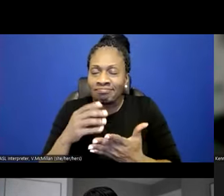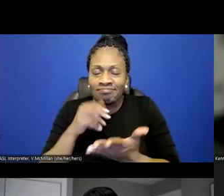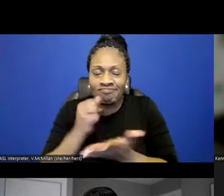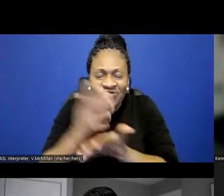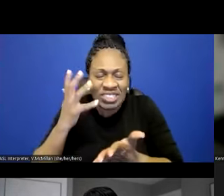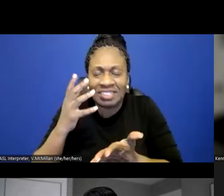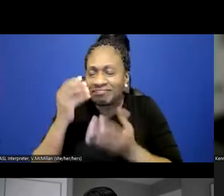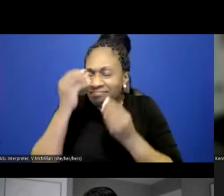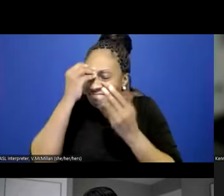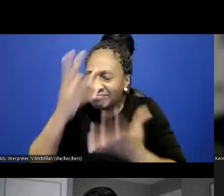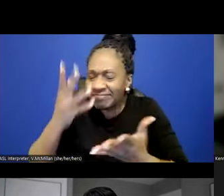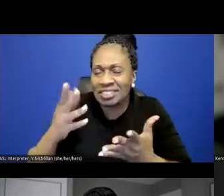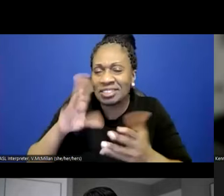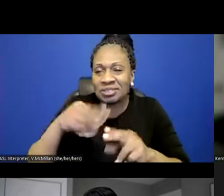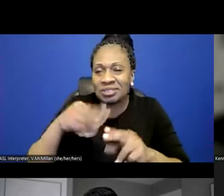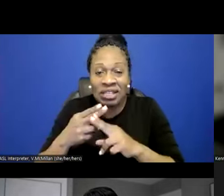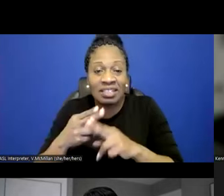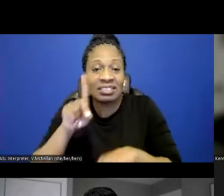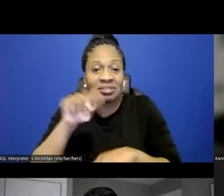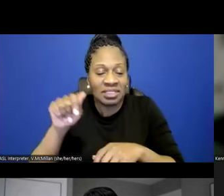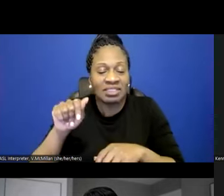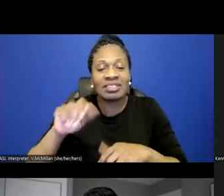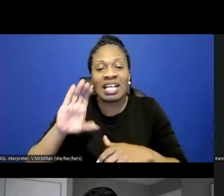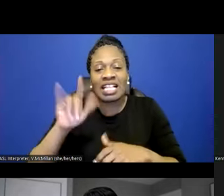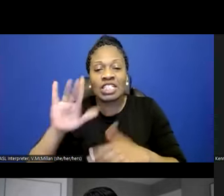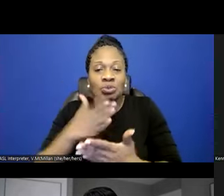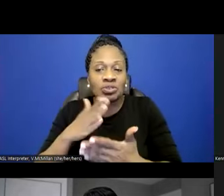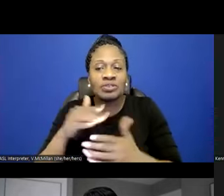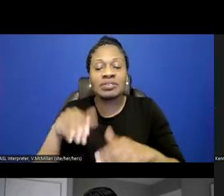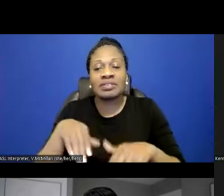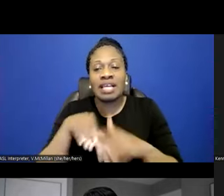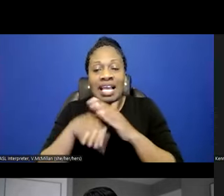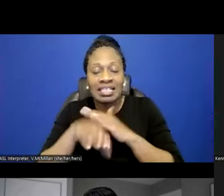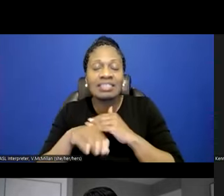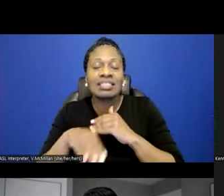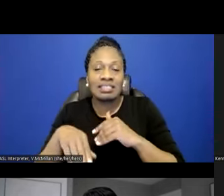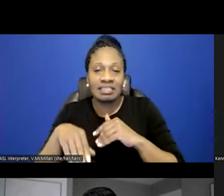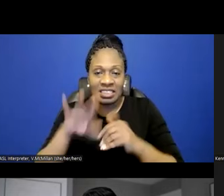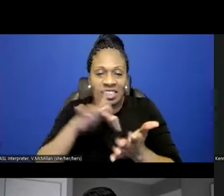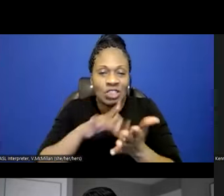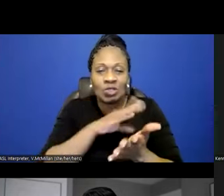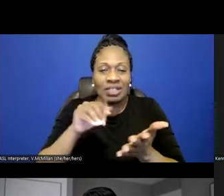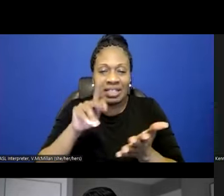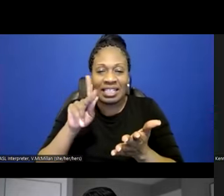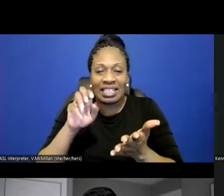and classical music put on by the Kennedy Center Office of Access in VSA and NPR's "From the Top".